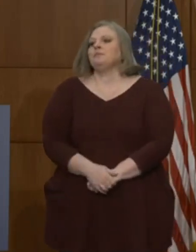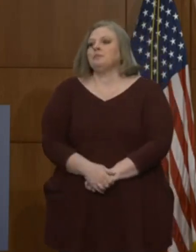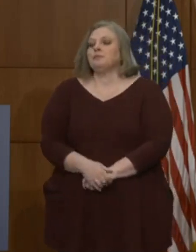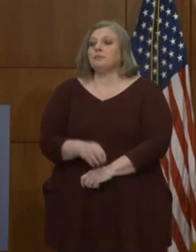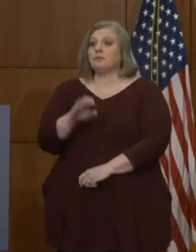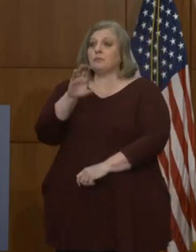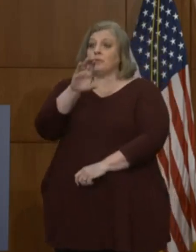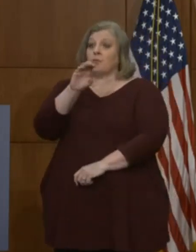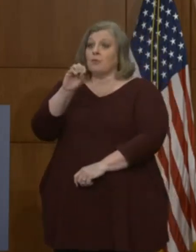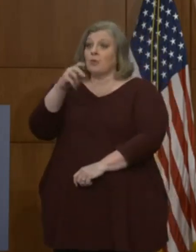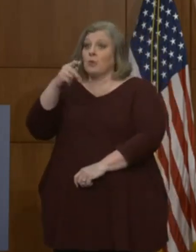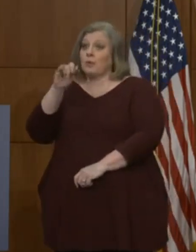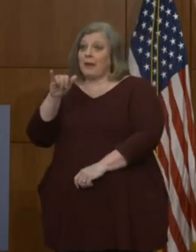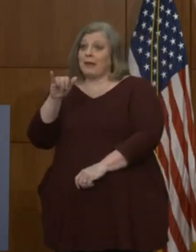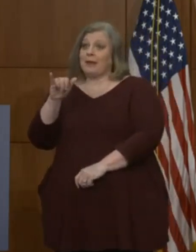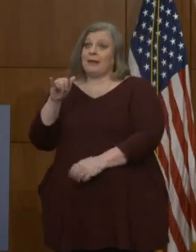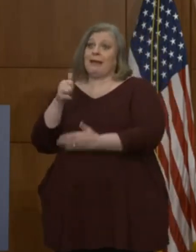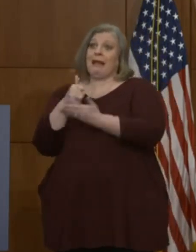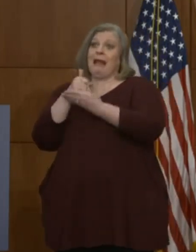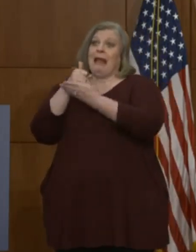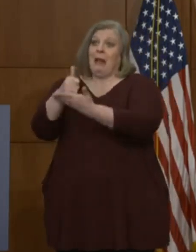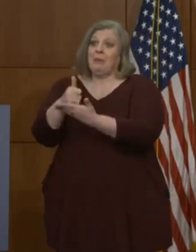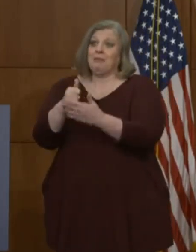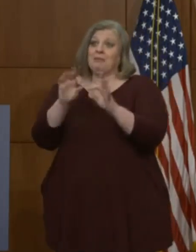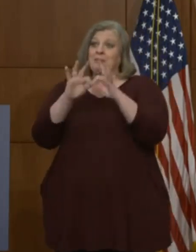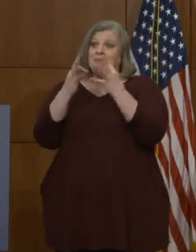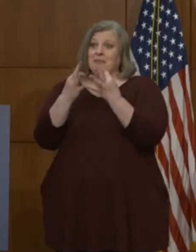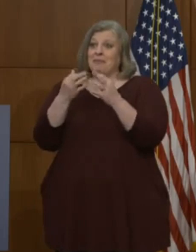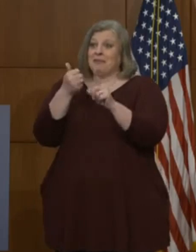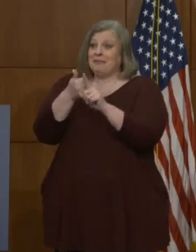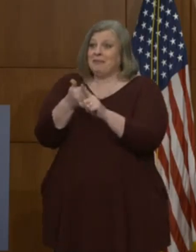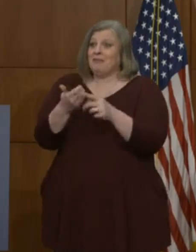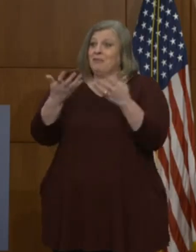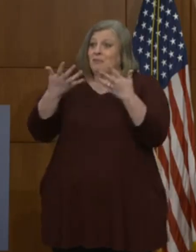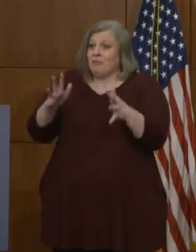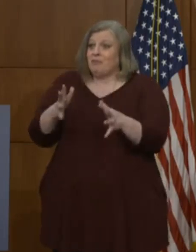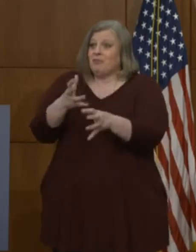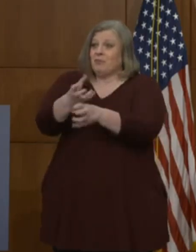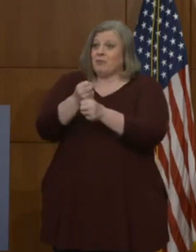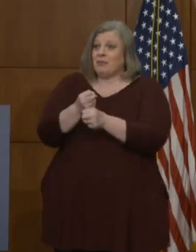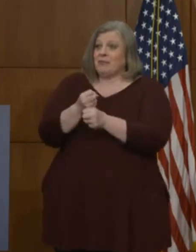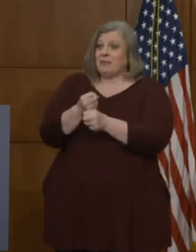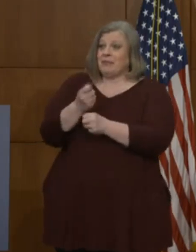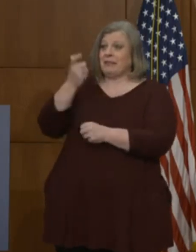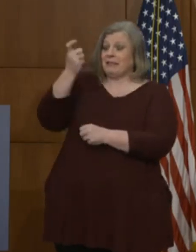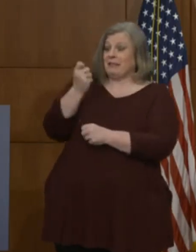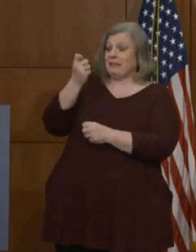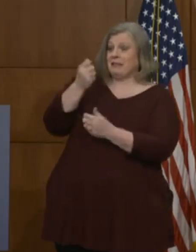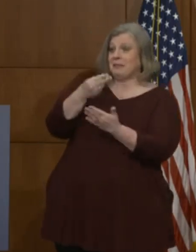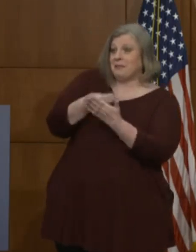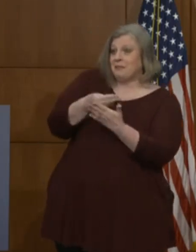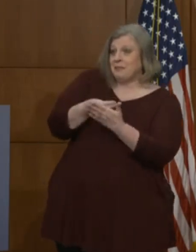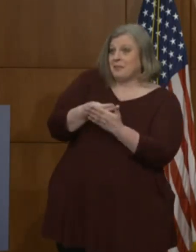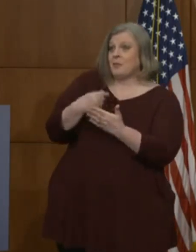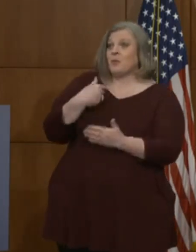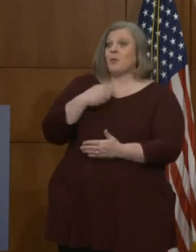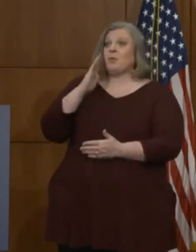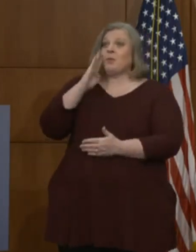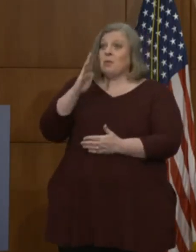FAMILIES WHO ARE ALREADY RECEIVING FEDERAL CHILD CARE RECEIVING FEDERAL CHILD CARE SUBSIDY DOLLARS. AND WE WILL SUBSIDY DOLLARS. AND WE WILL MAKE ADDITIONAL FUNDING MAKE ADDITIONAL FUNDING AVAILABLE TO CENTERS THAT